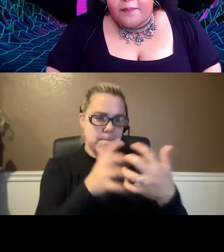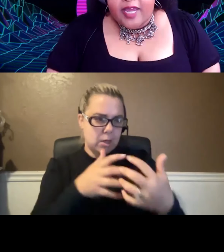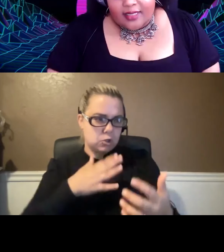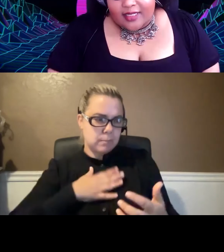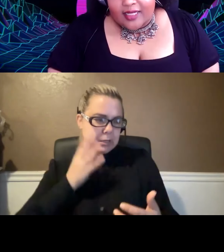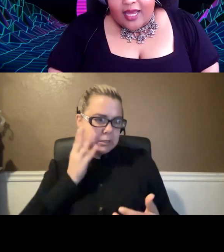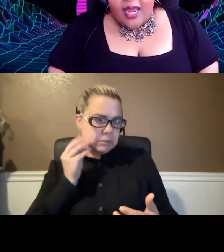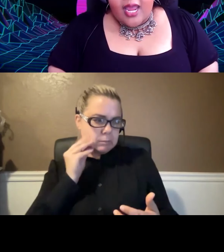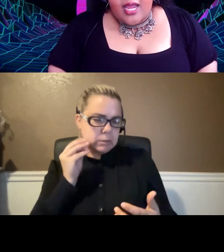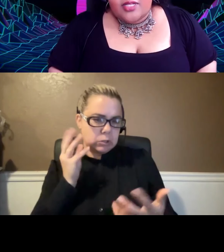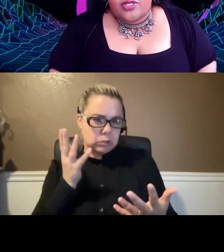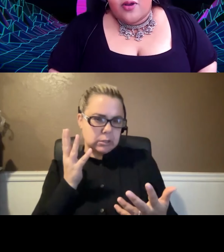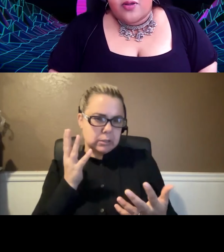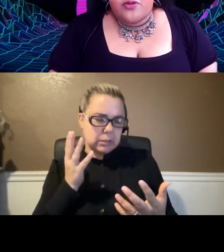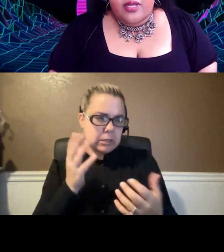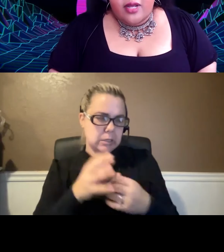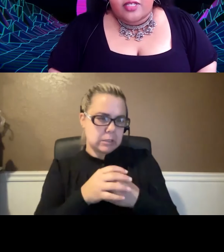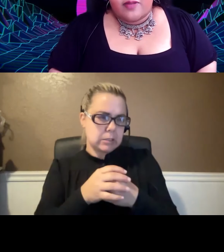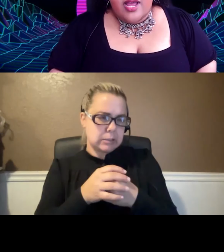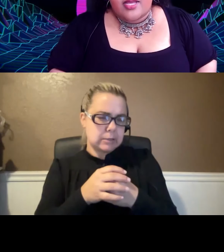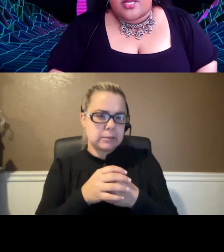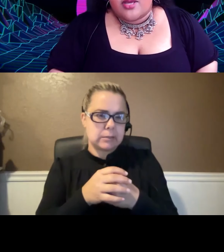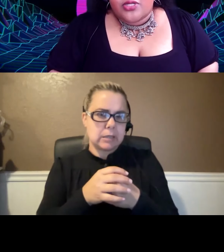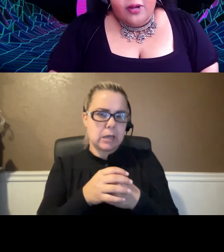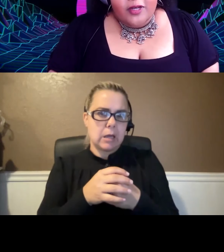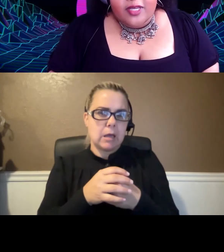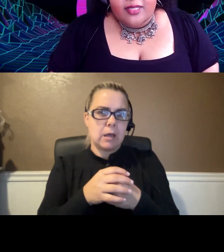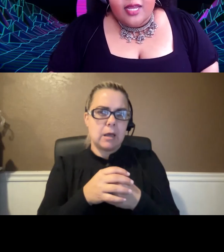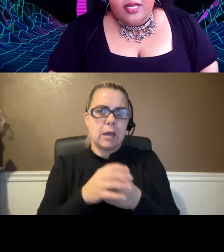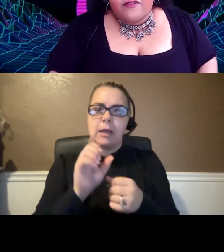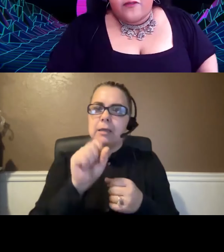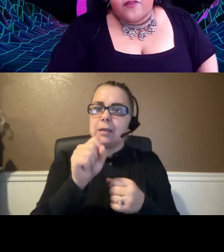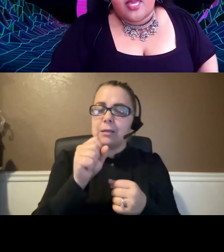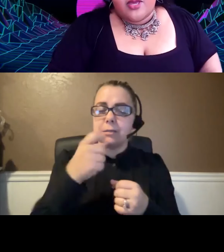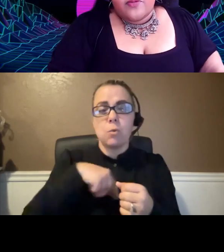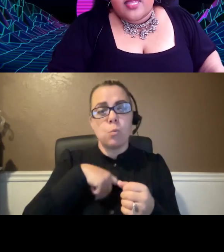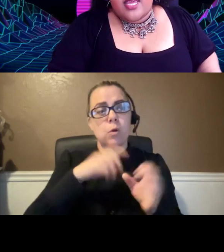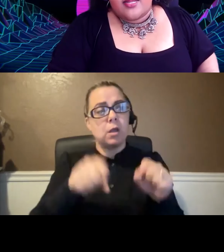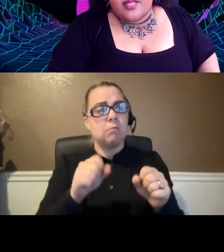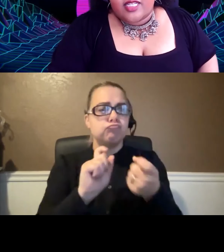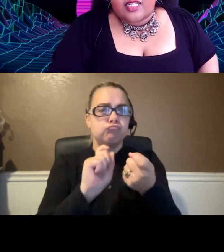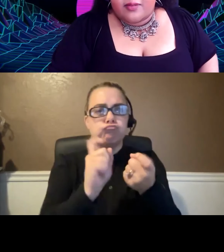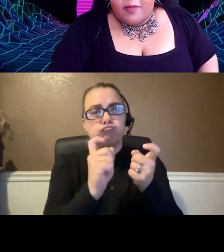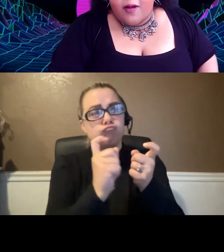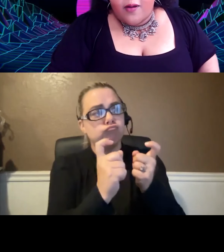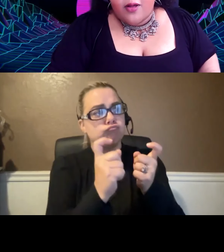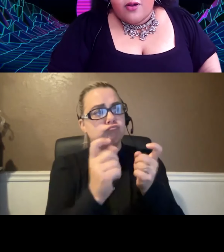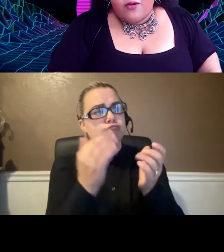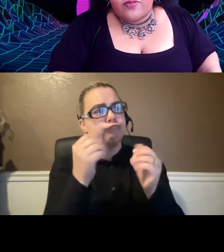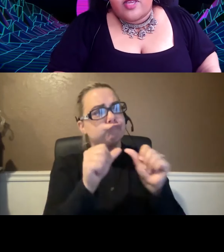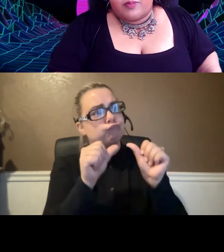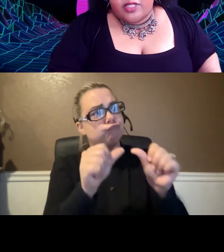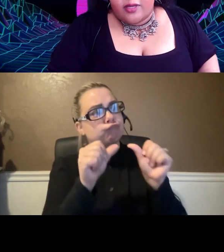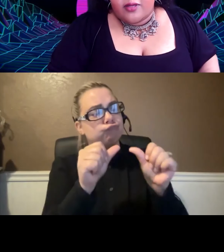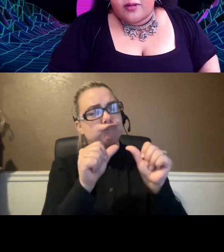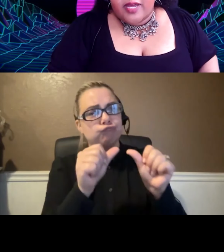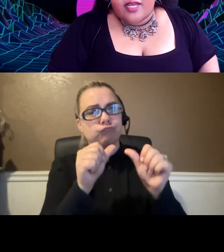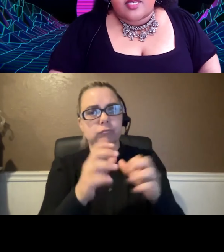base. You can customize to your heart's content if you fit within this small or this particular base,